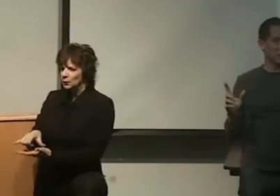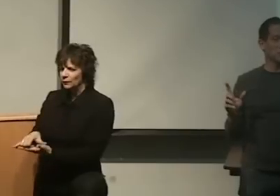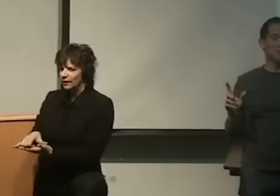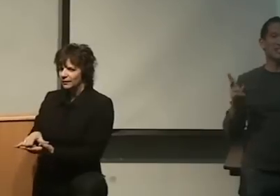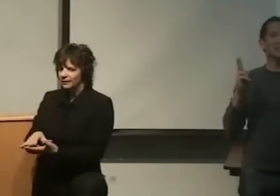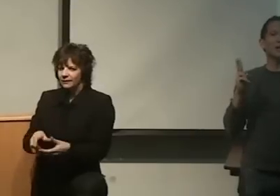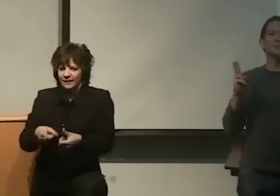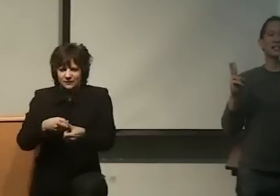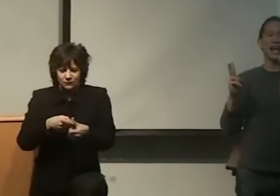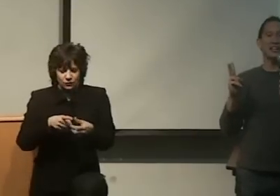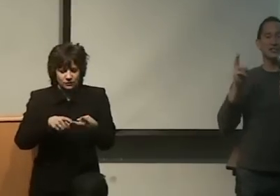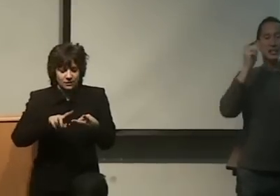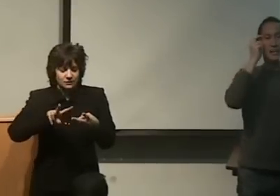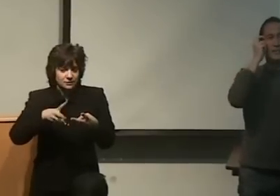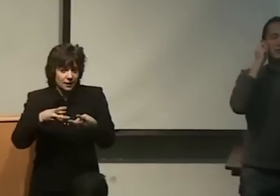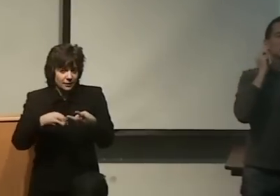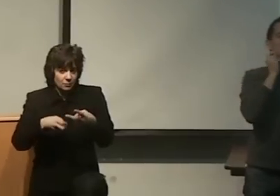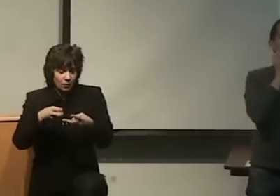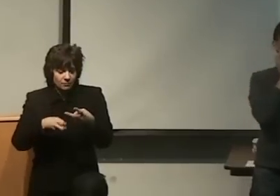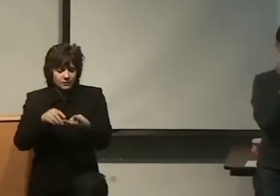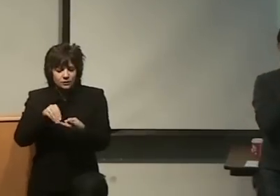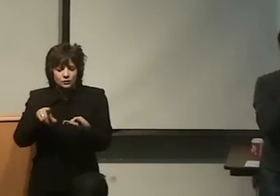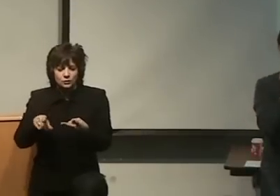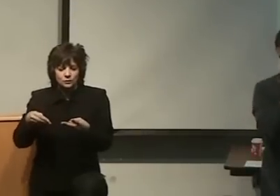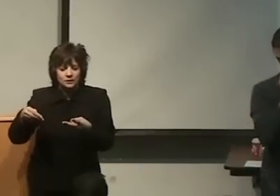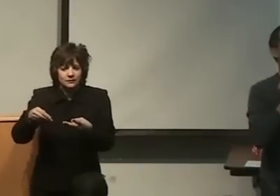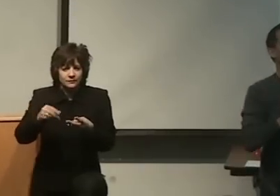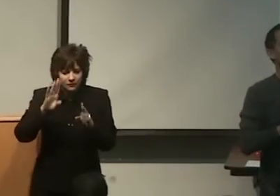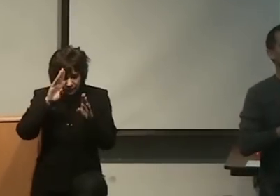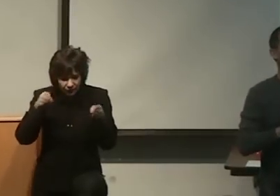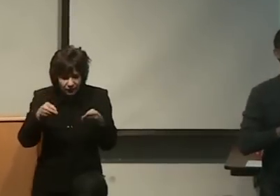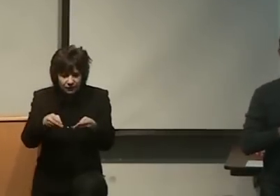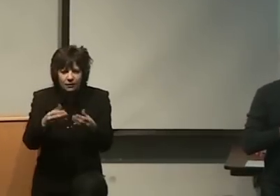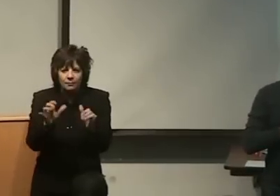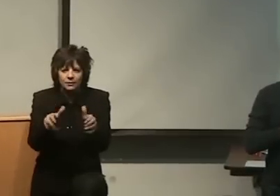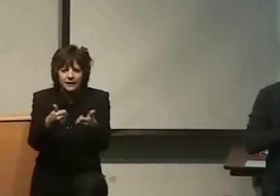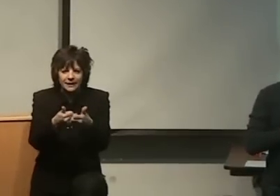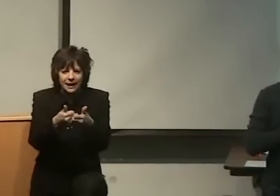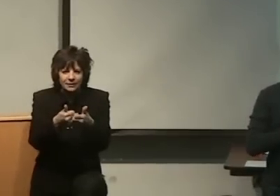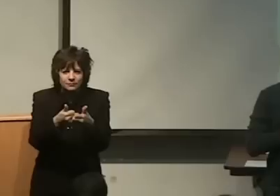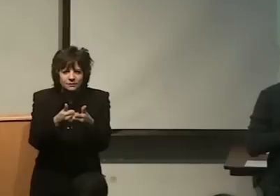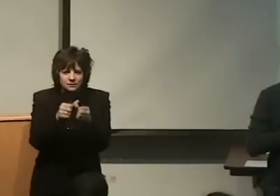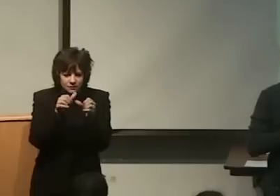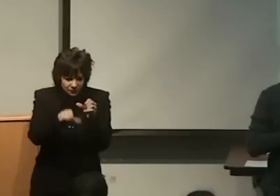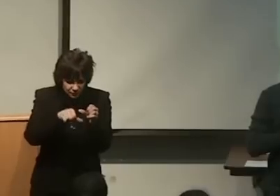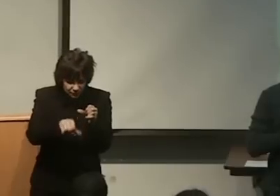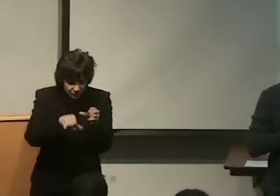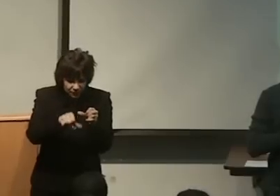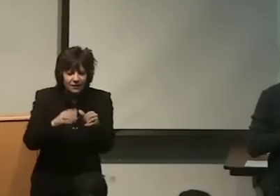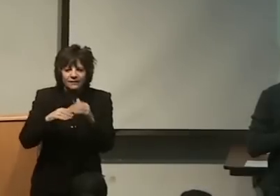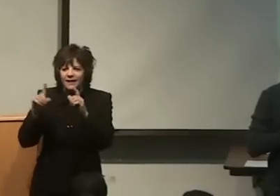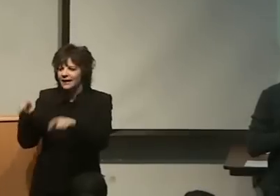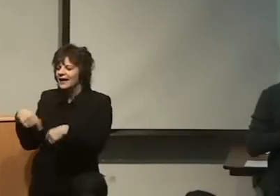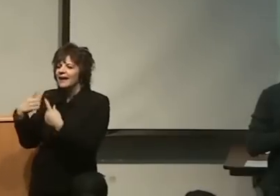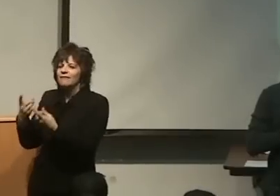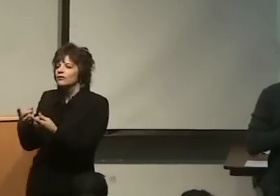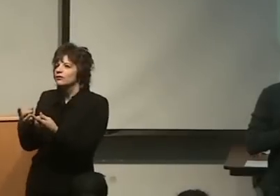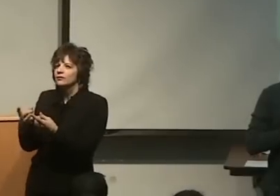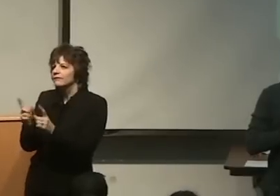The second problem is that actually students have spent more time playing video games than they have if they were in middle school